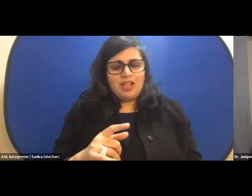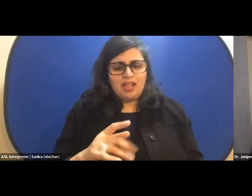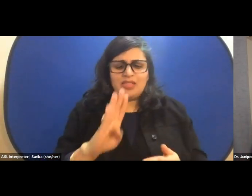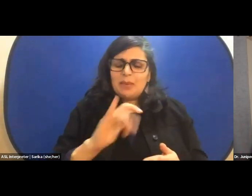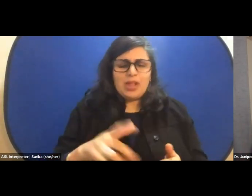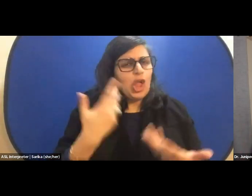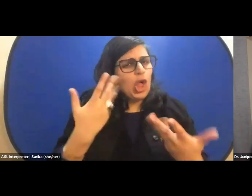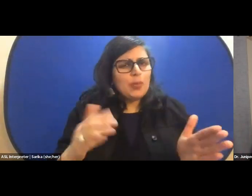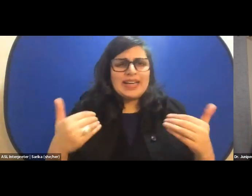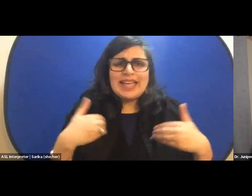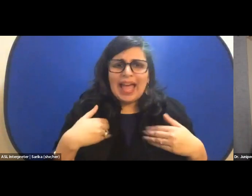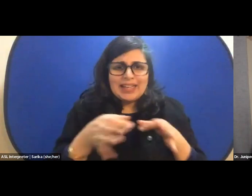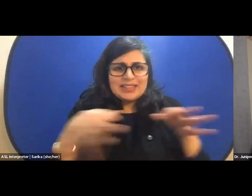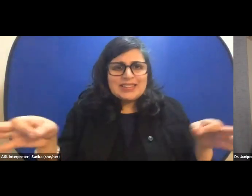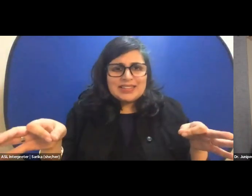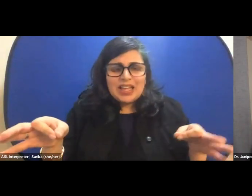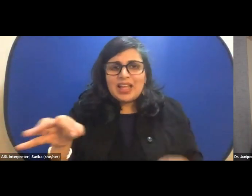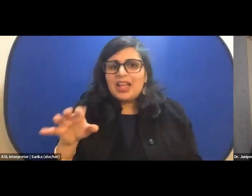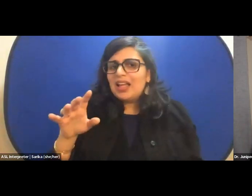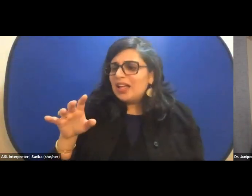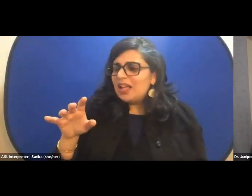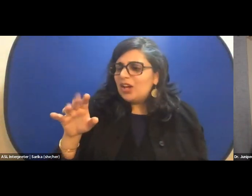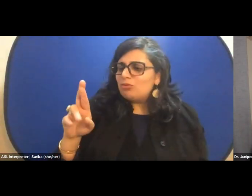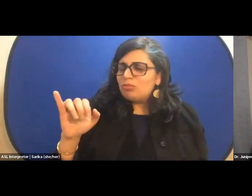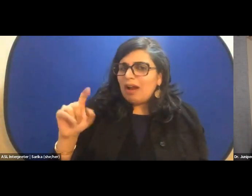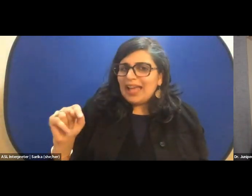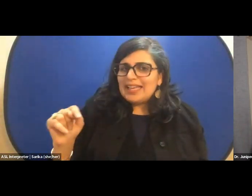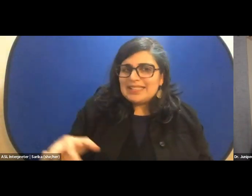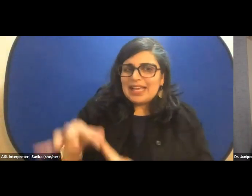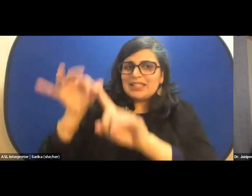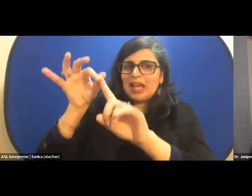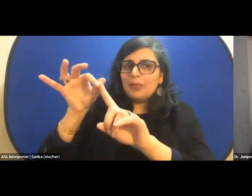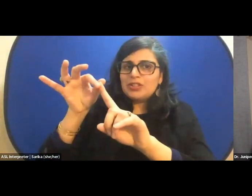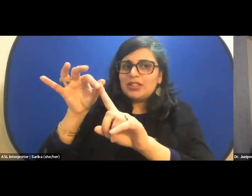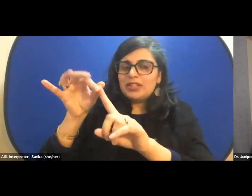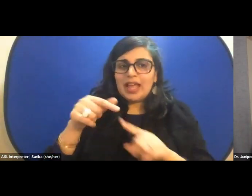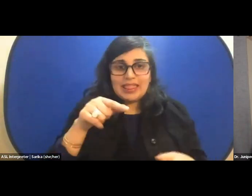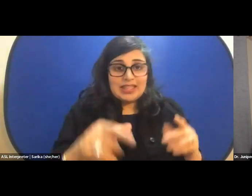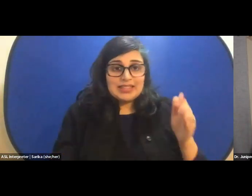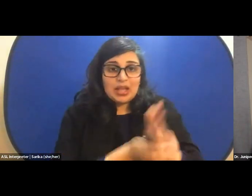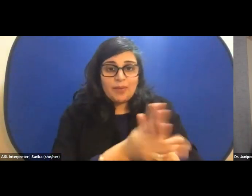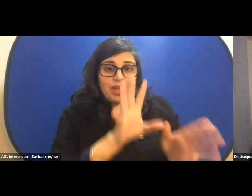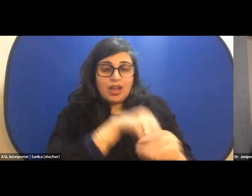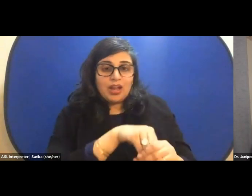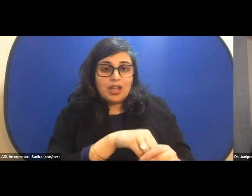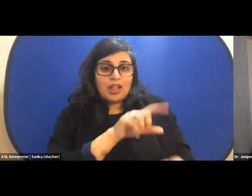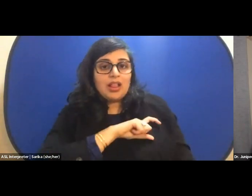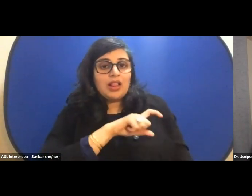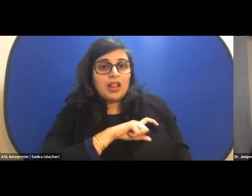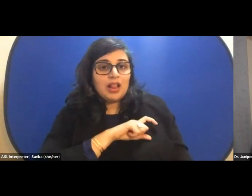amendment of this bill. To reiterate